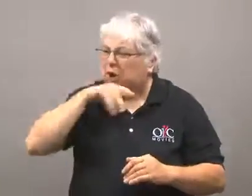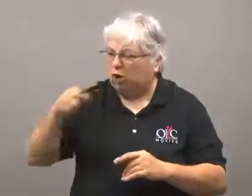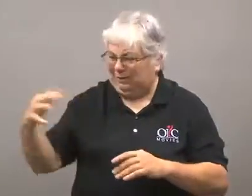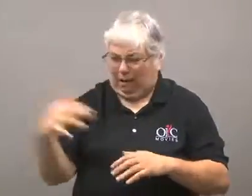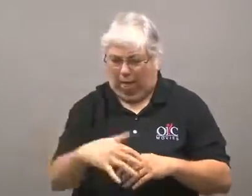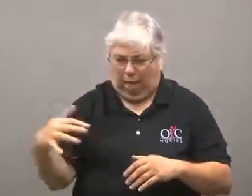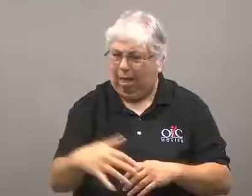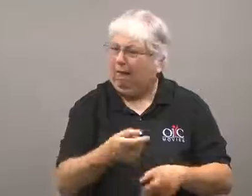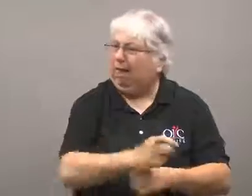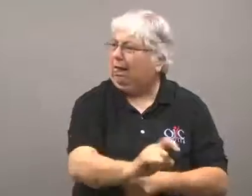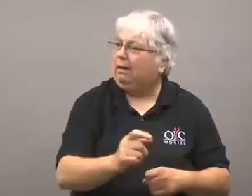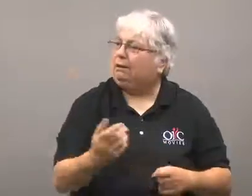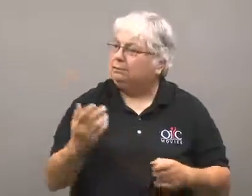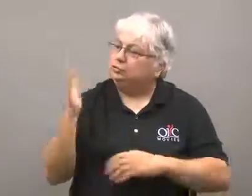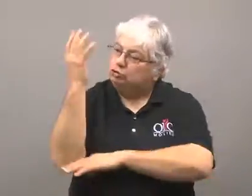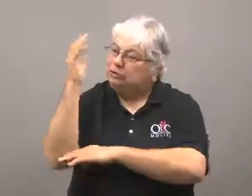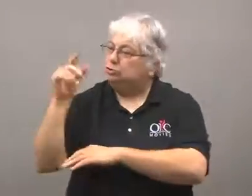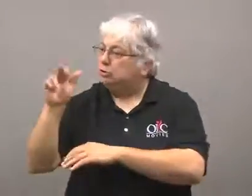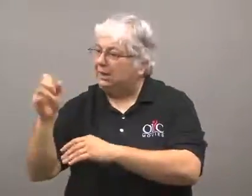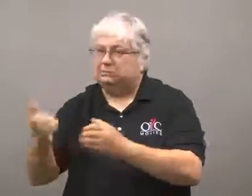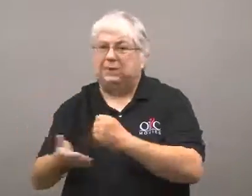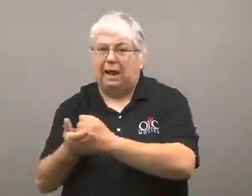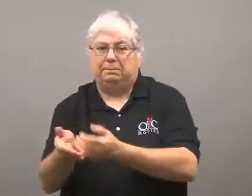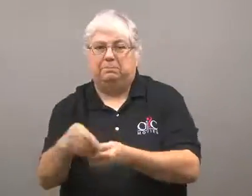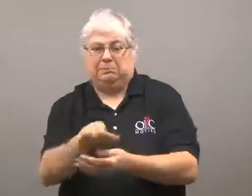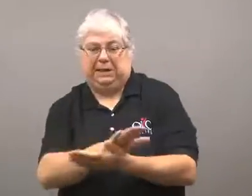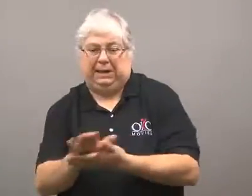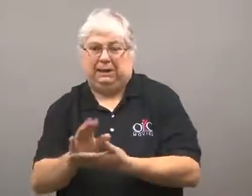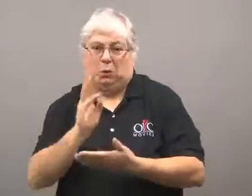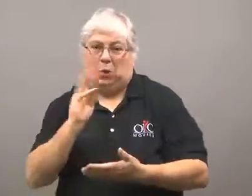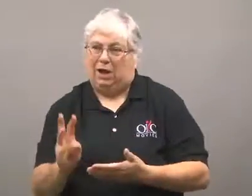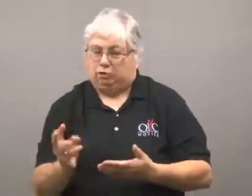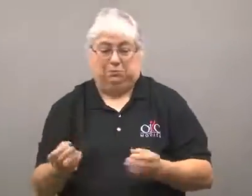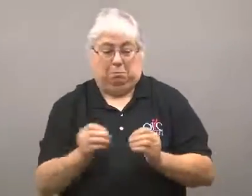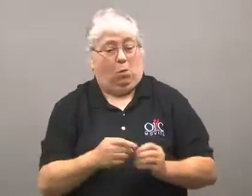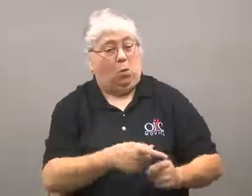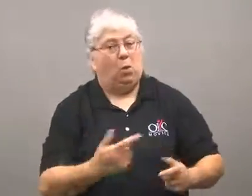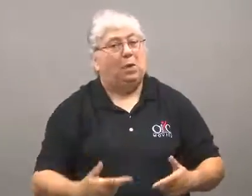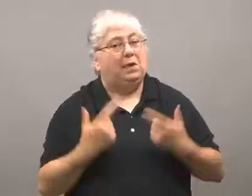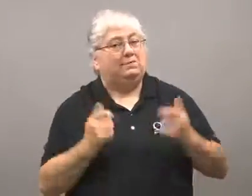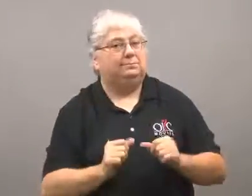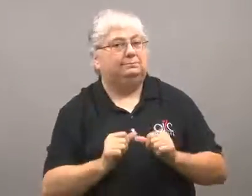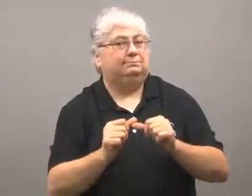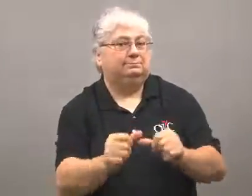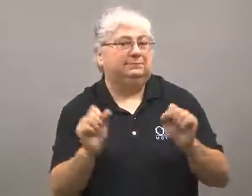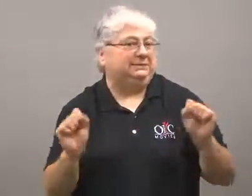That way soil won't get into the river, and this helps the hellbenders survive.